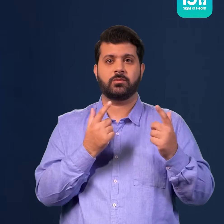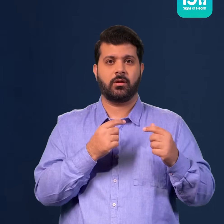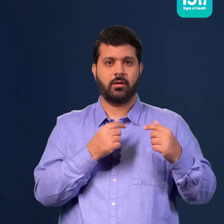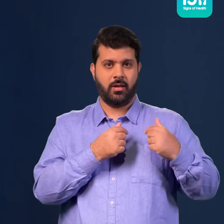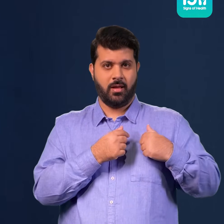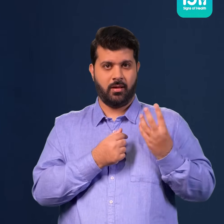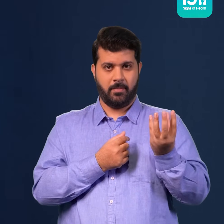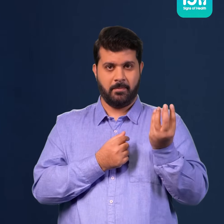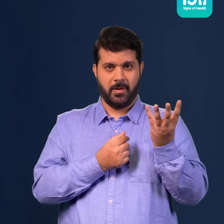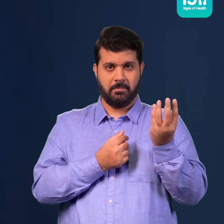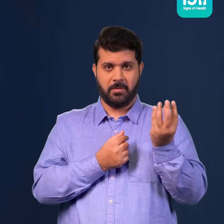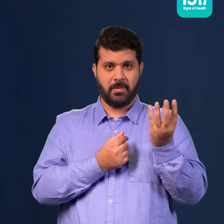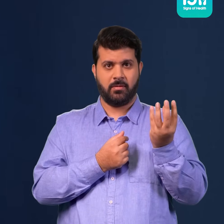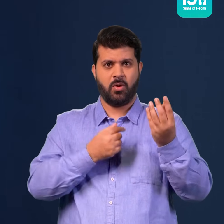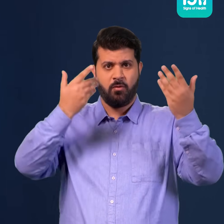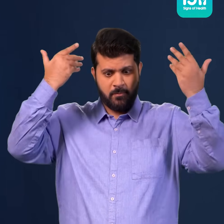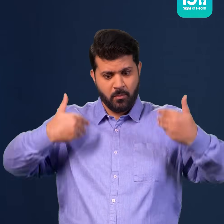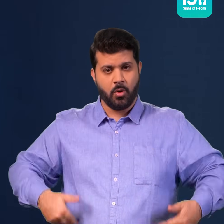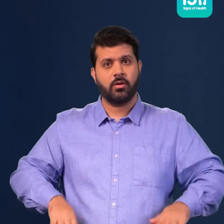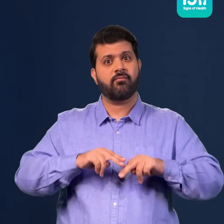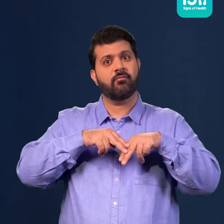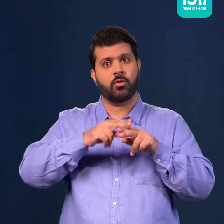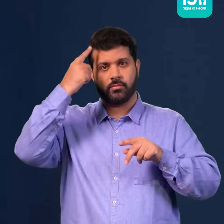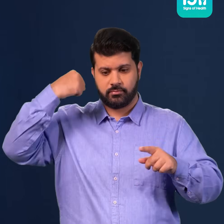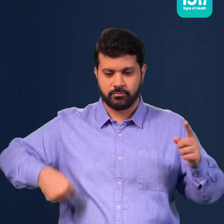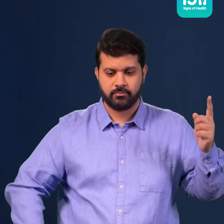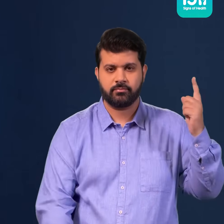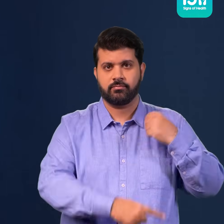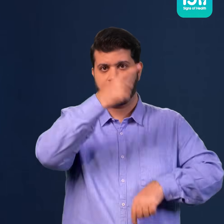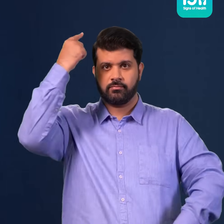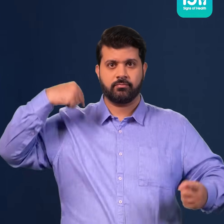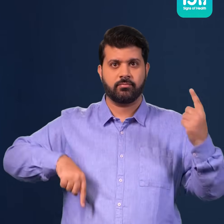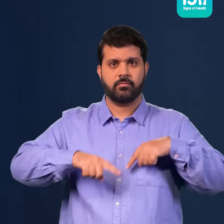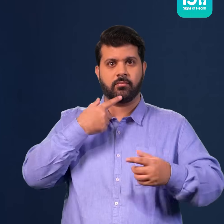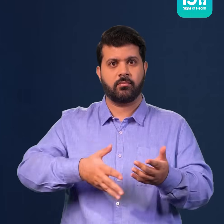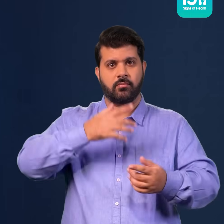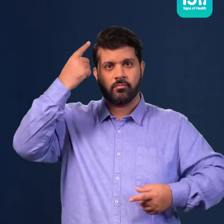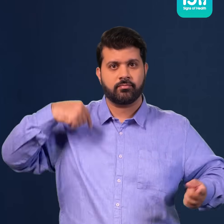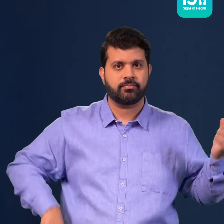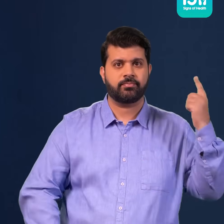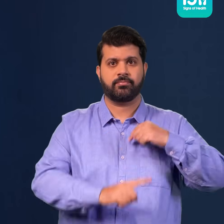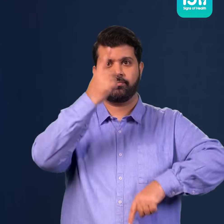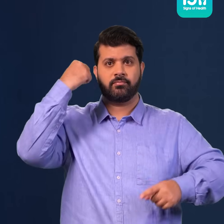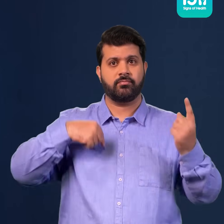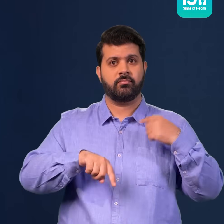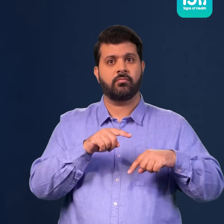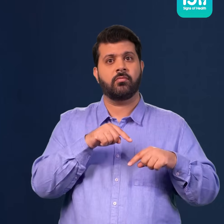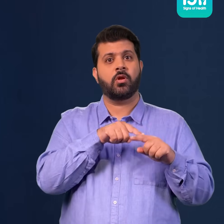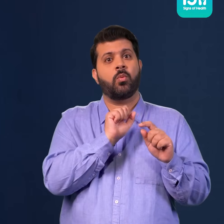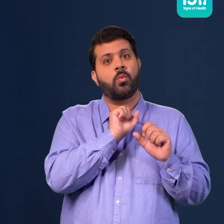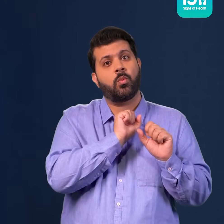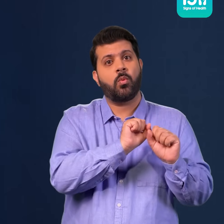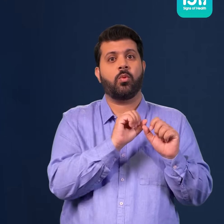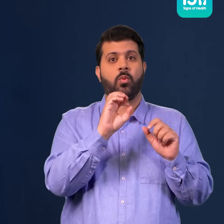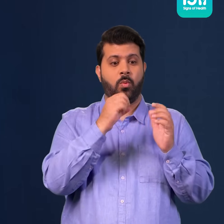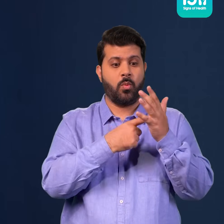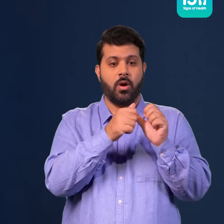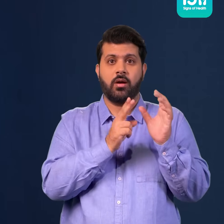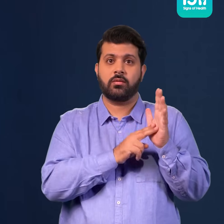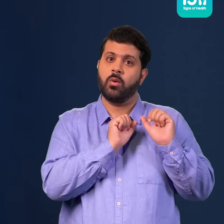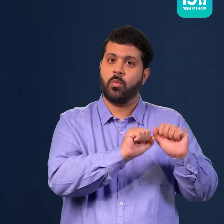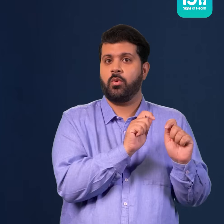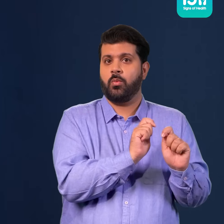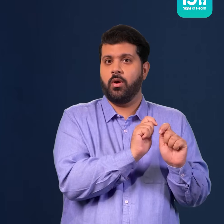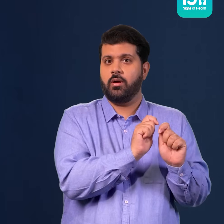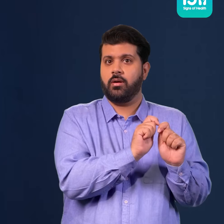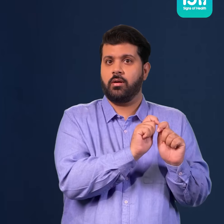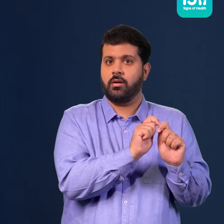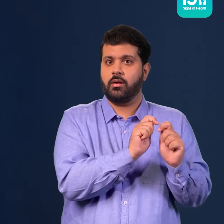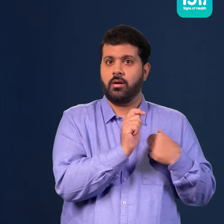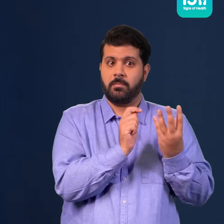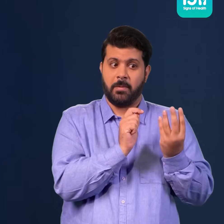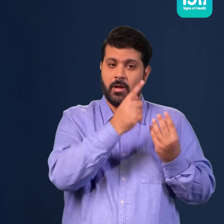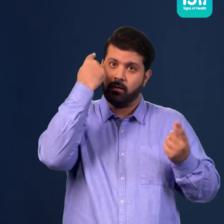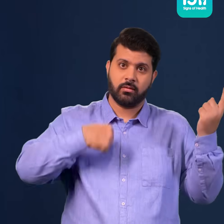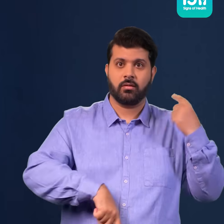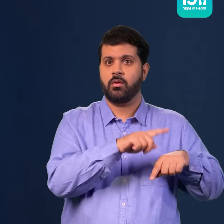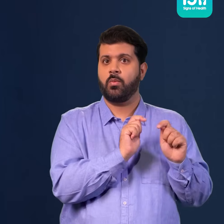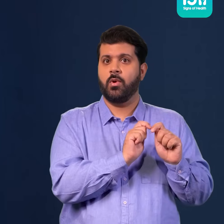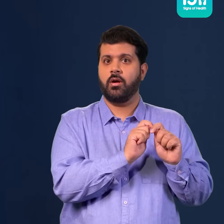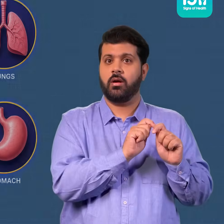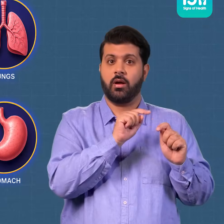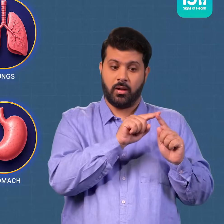The heart pumps blood, which circulates throughout the entire body. This is the main function of heart.